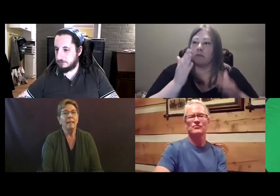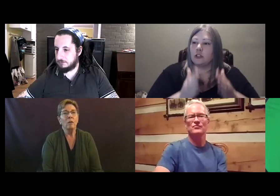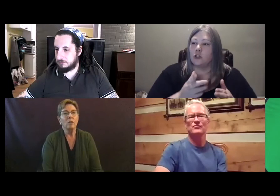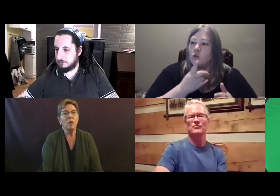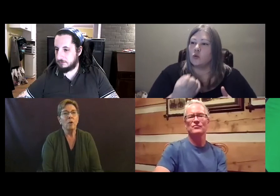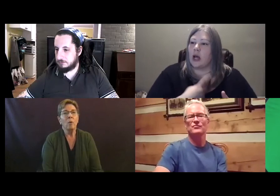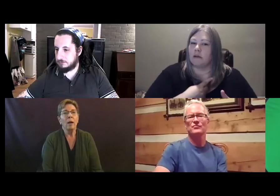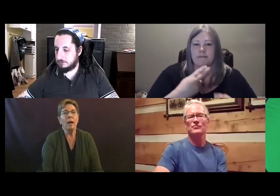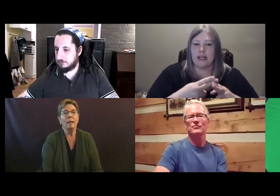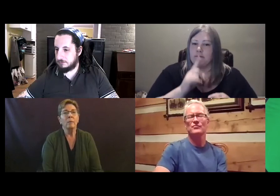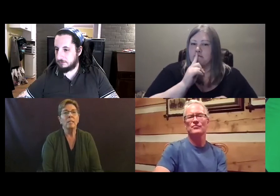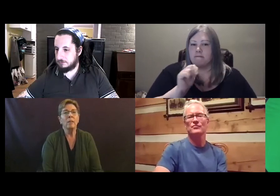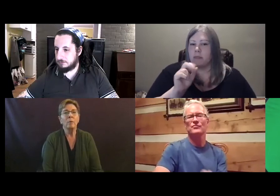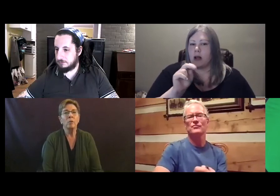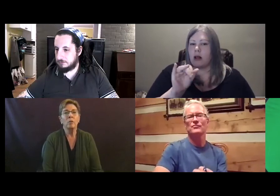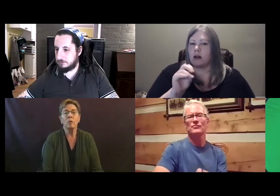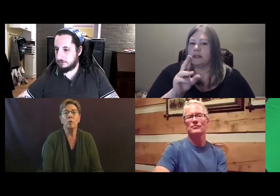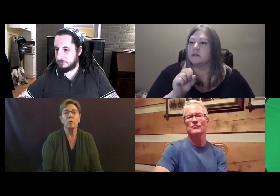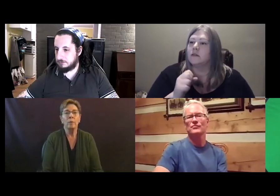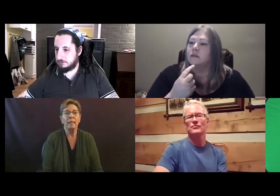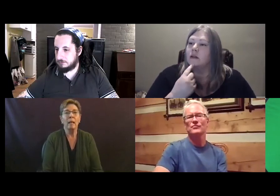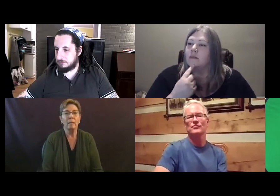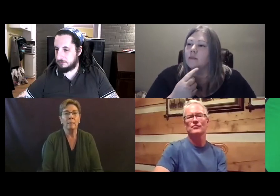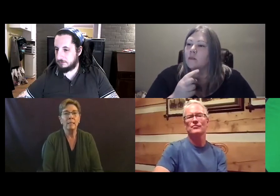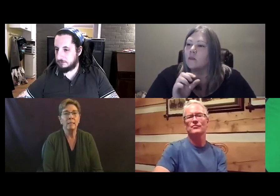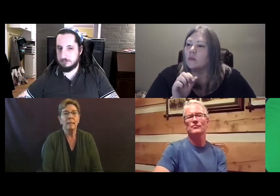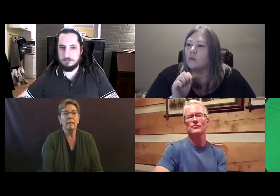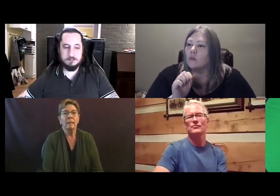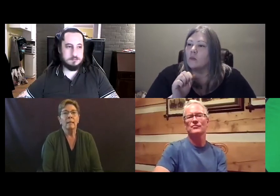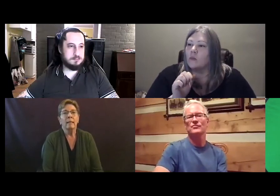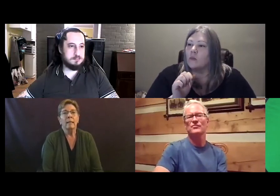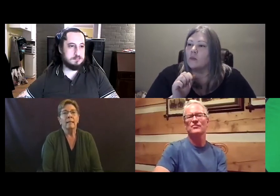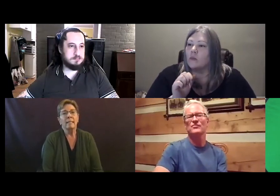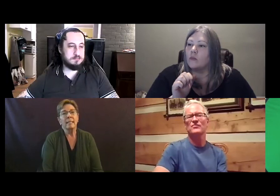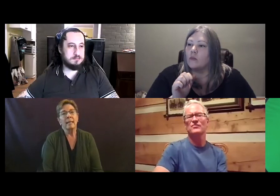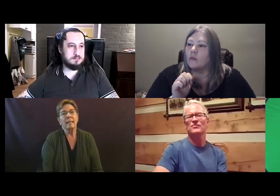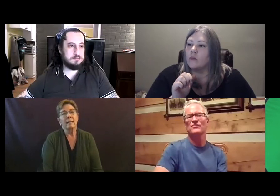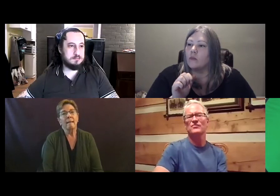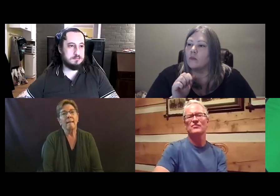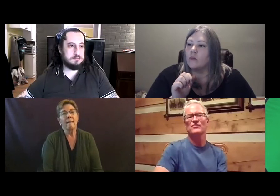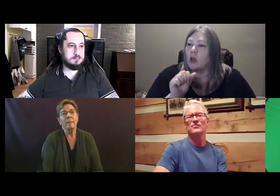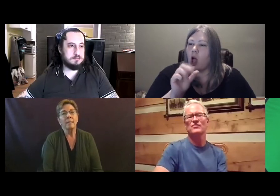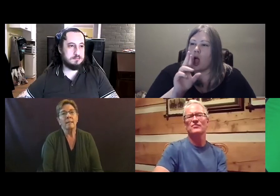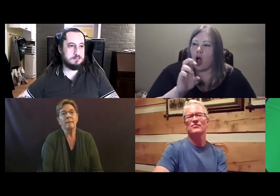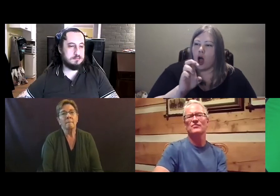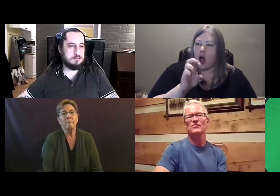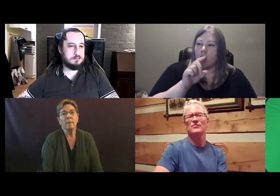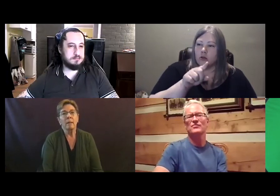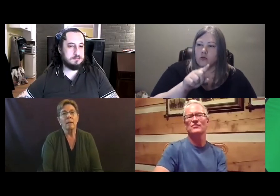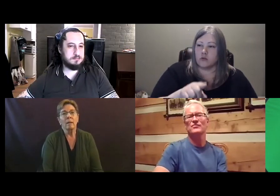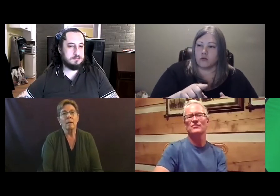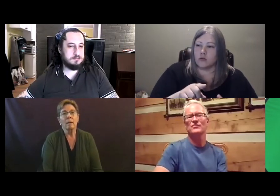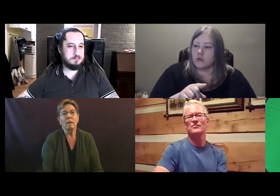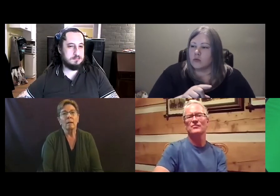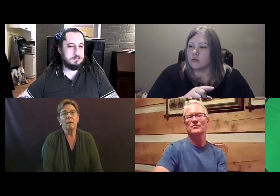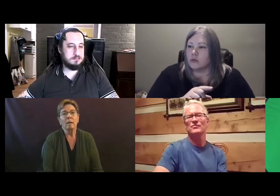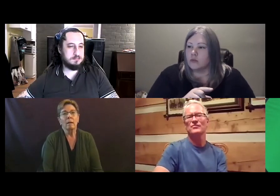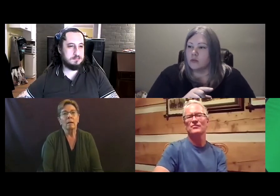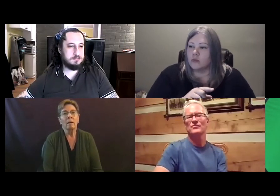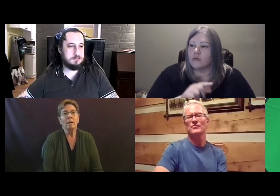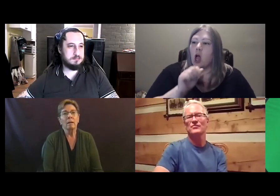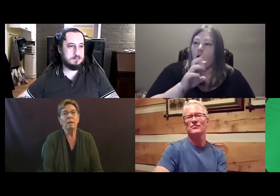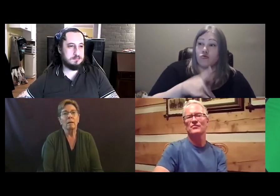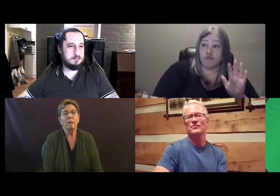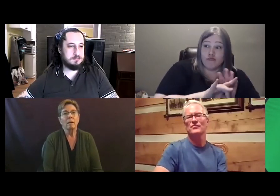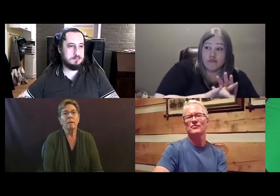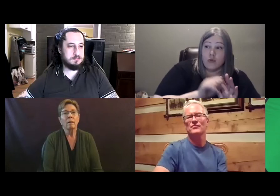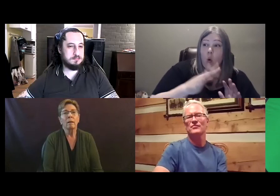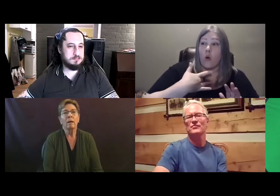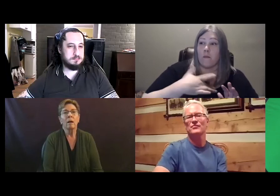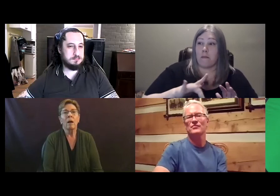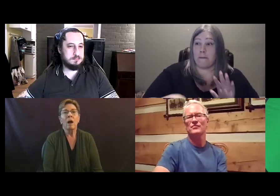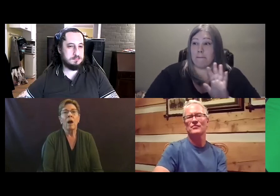And then also there was another person who remained anonymous that said -- let me see...